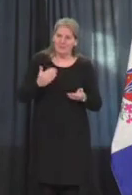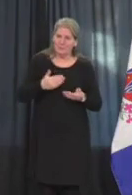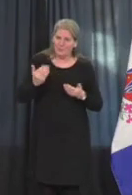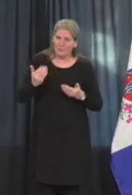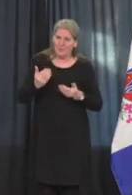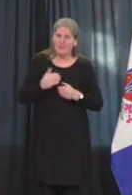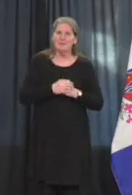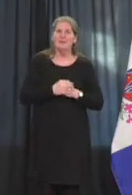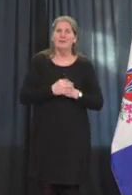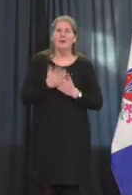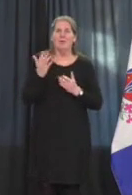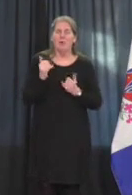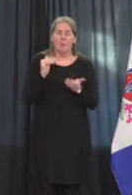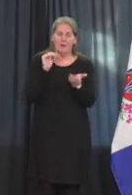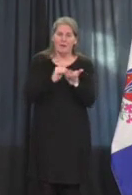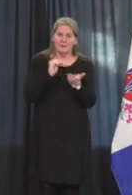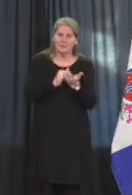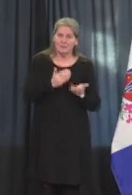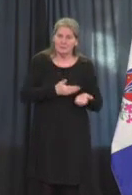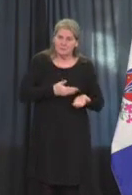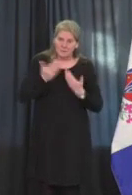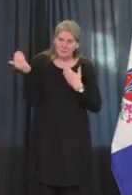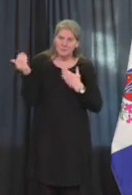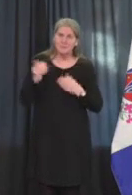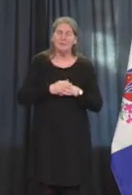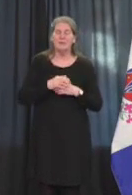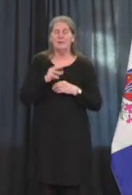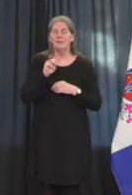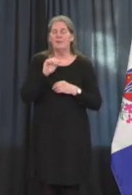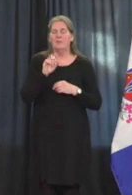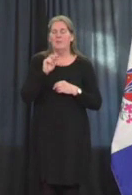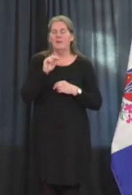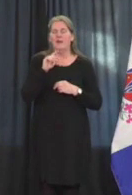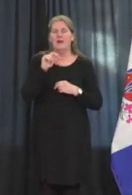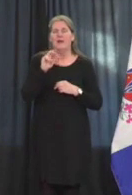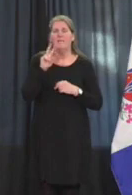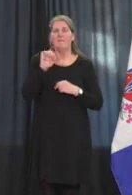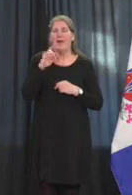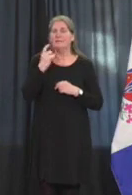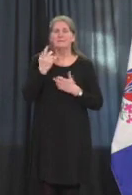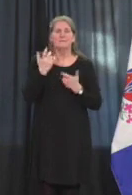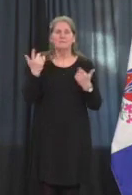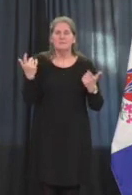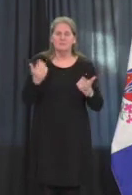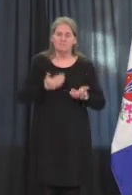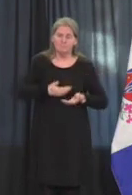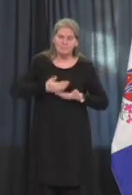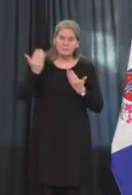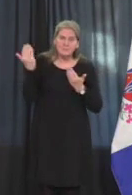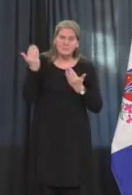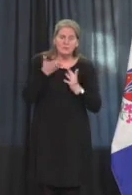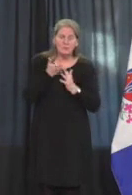WE WOULD LIKE TO GET DOCTORS IN, MEDEVACS. WE WOULD LIKE TO BE ABLE TO MAKE